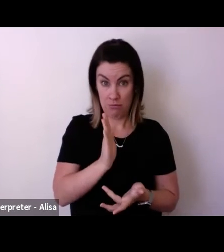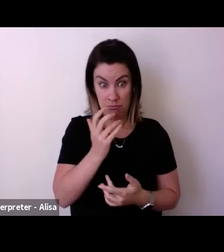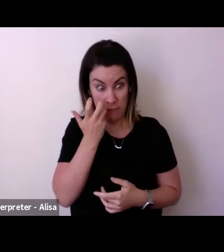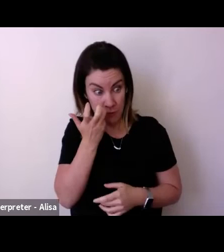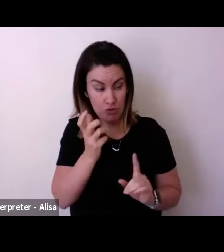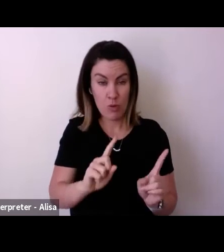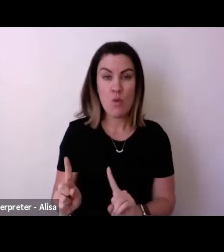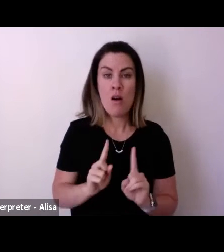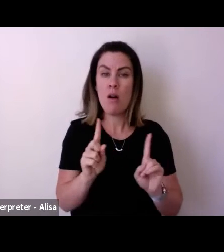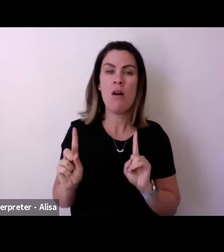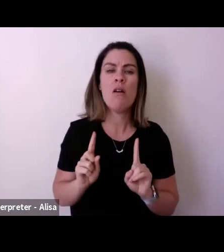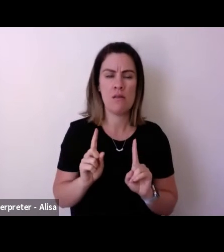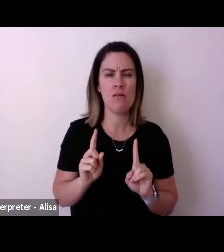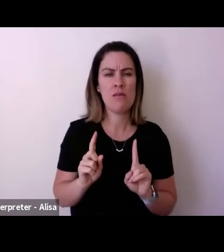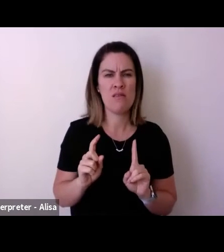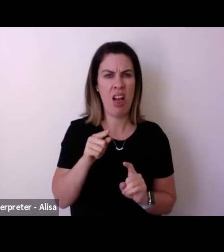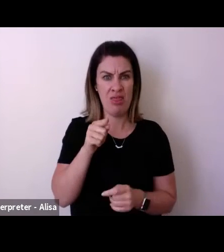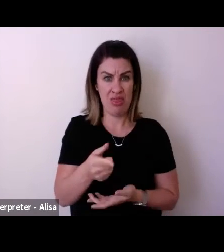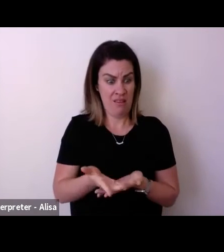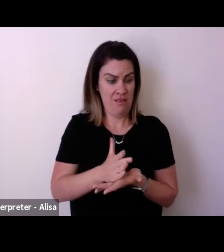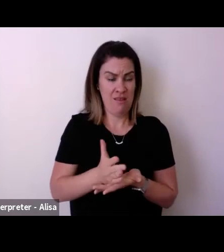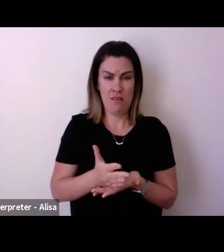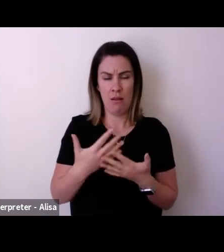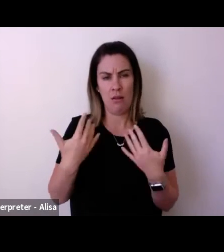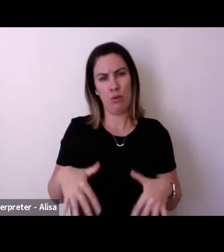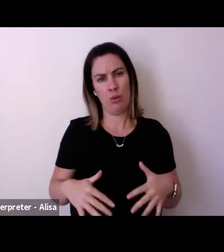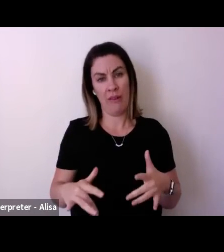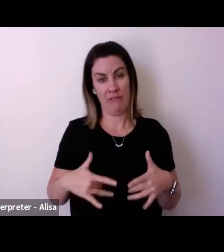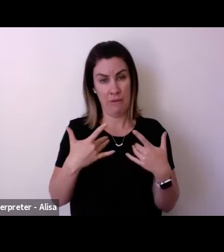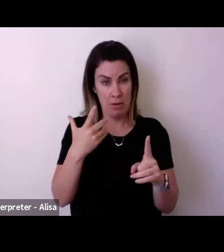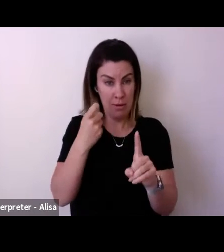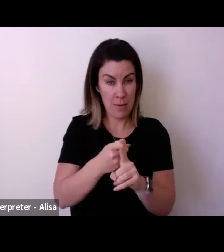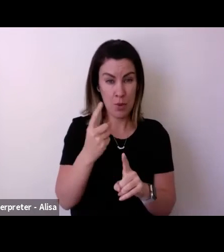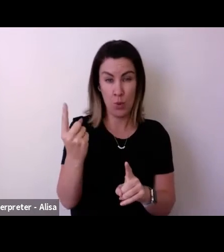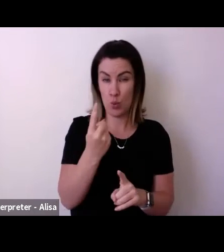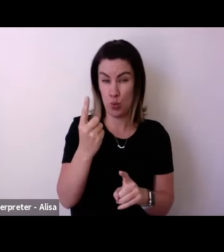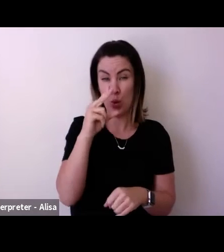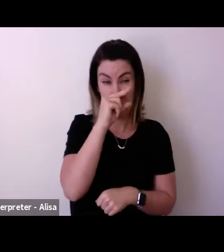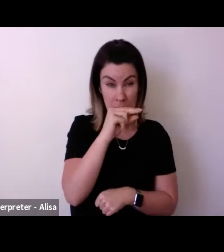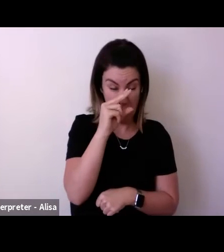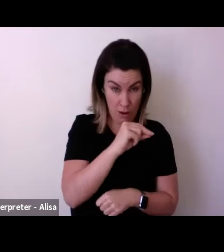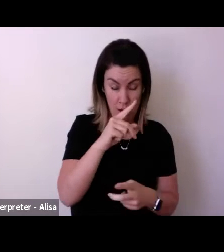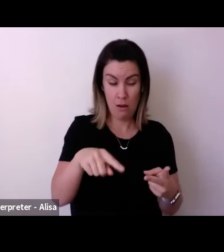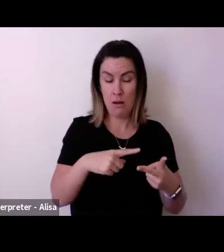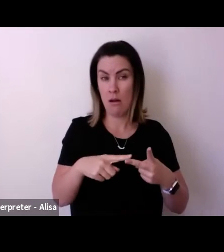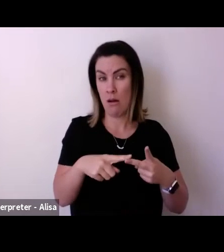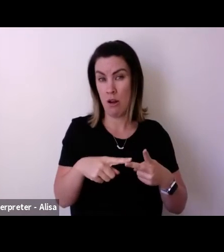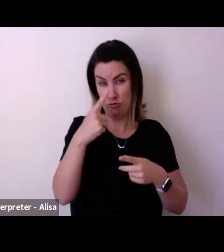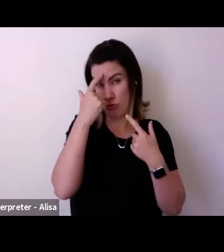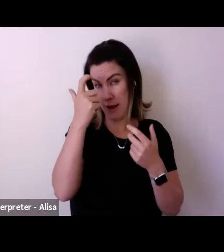This uncertainty is felt keenly by young people creative workers , two groups that are front and center of this research